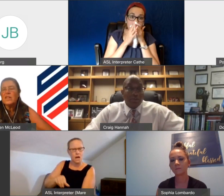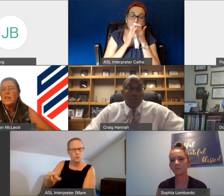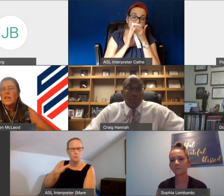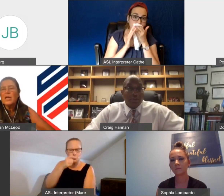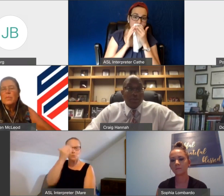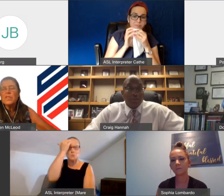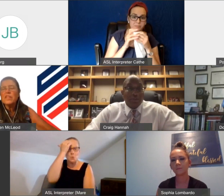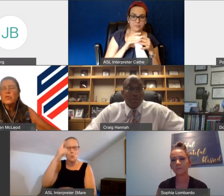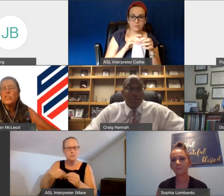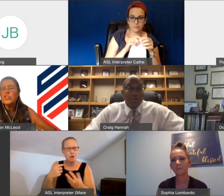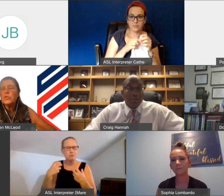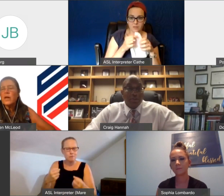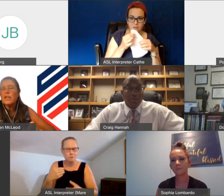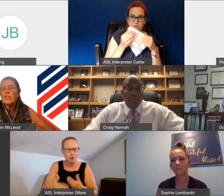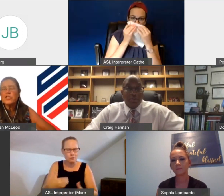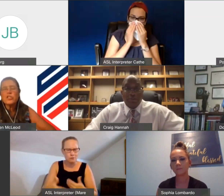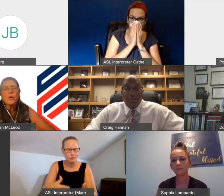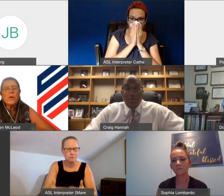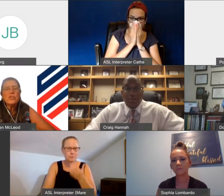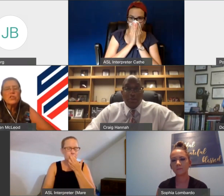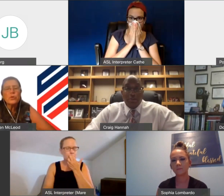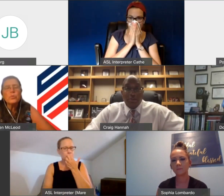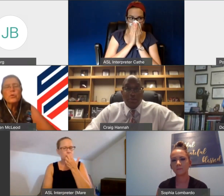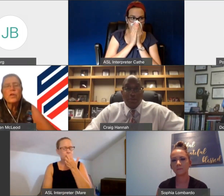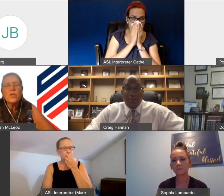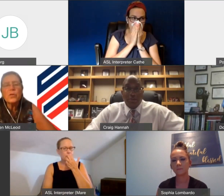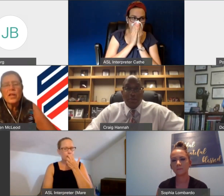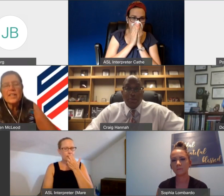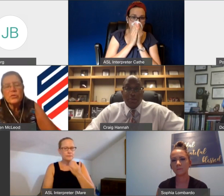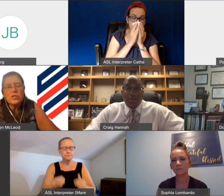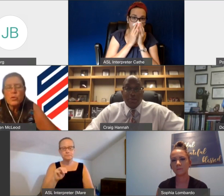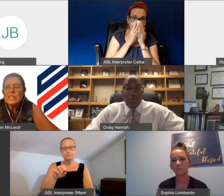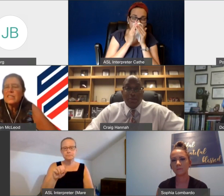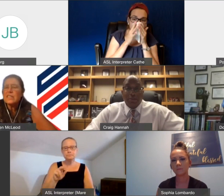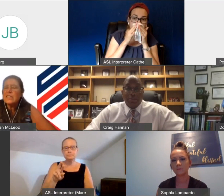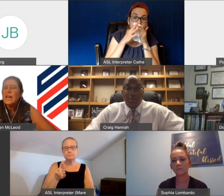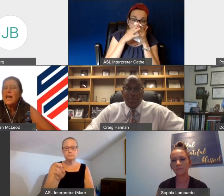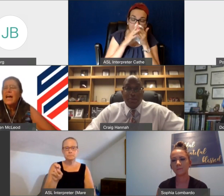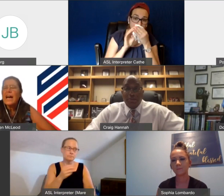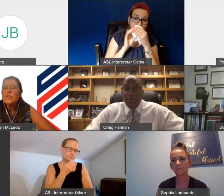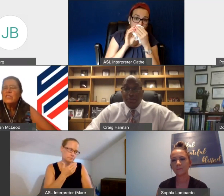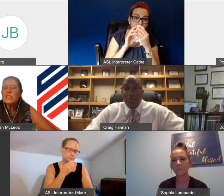Thank you. This question, I'll just throw out to the group, whoever would like to address this.